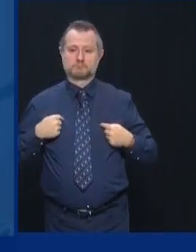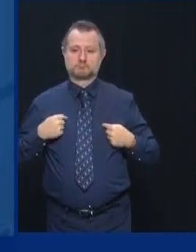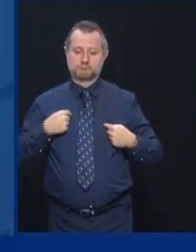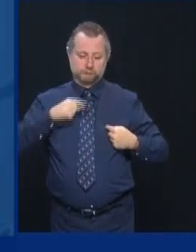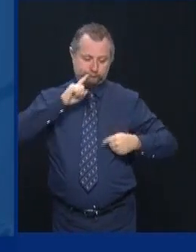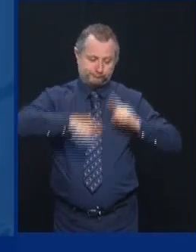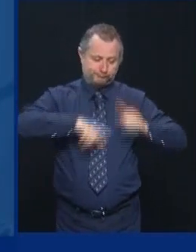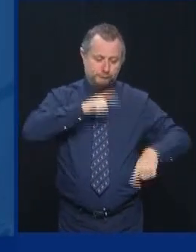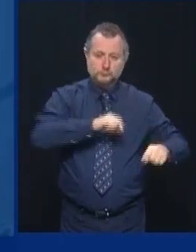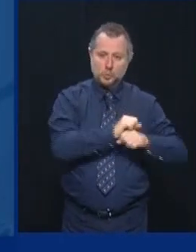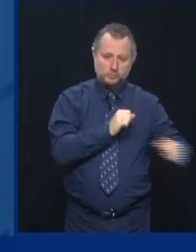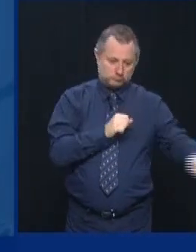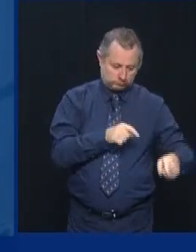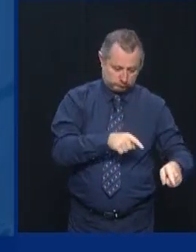PROVIDE US WITH PERSONNEL.